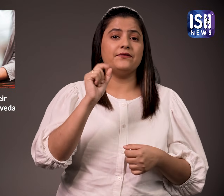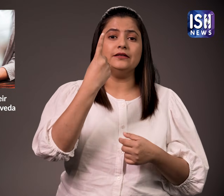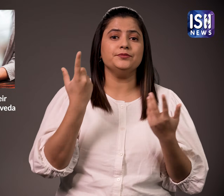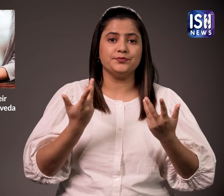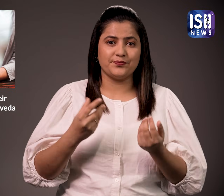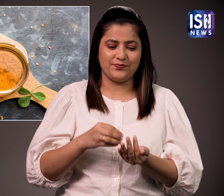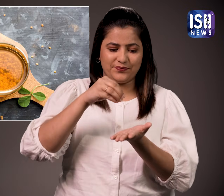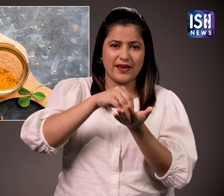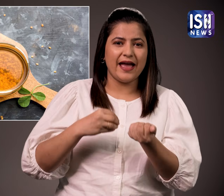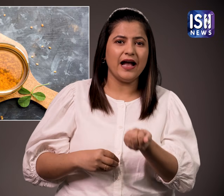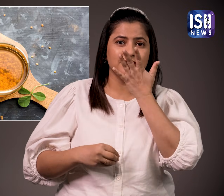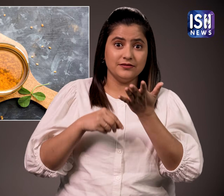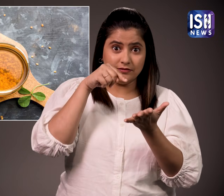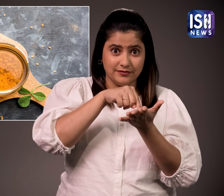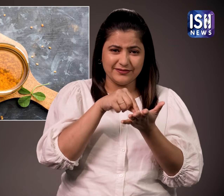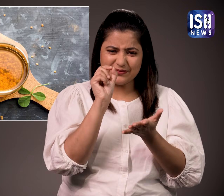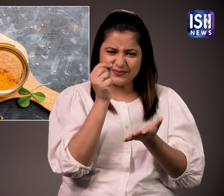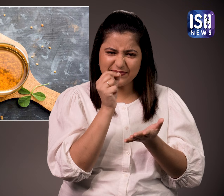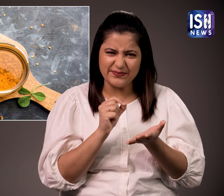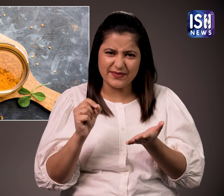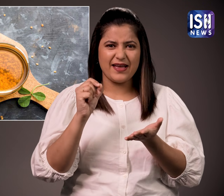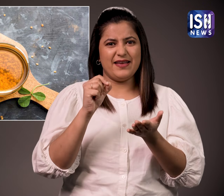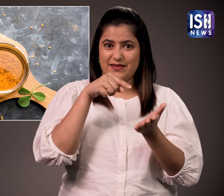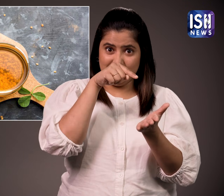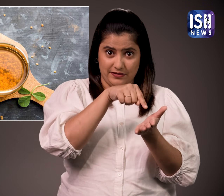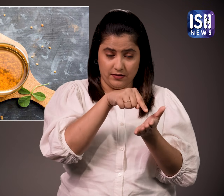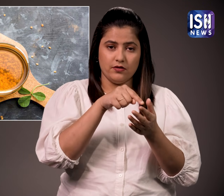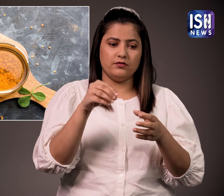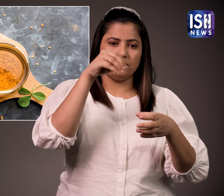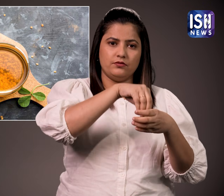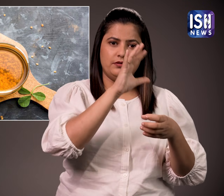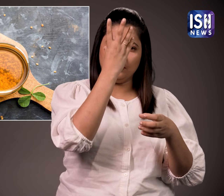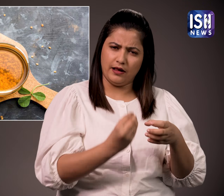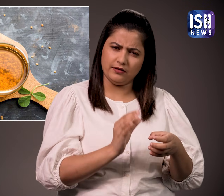1. Take methi seeds and leave it to soak overnight.